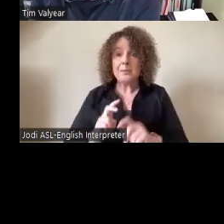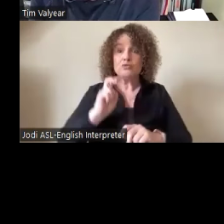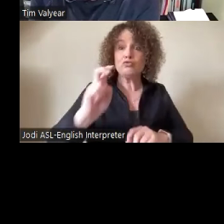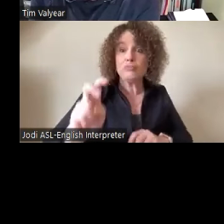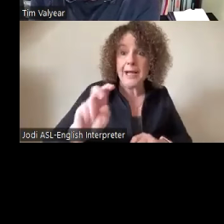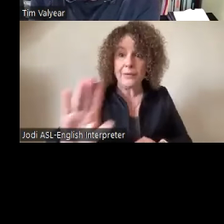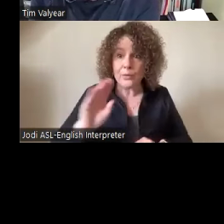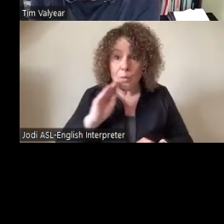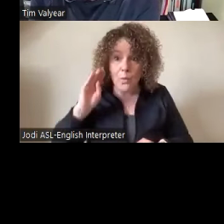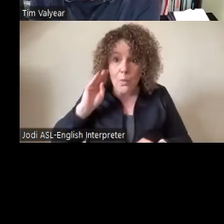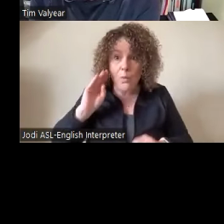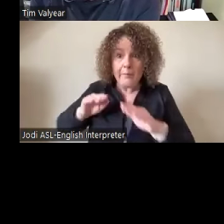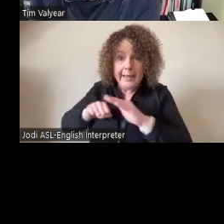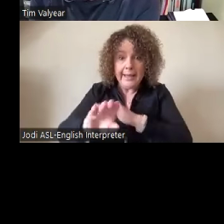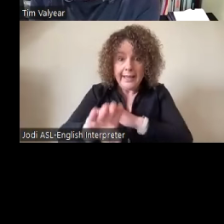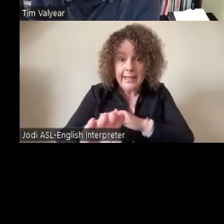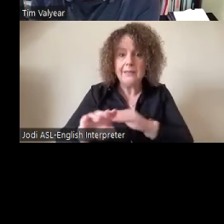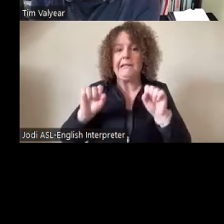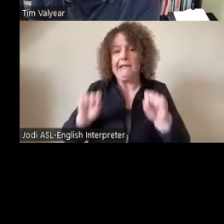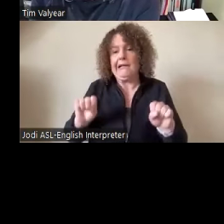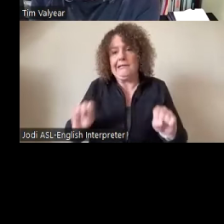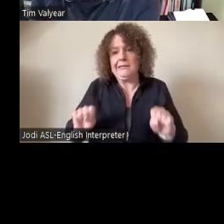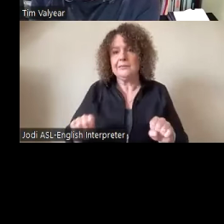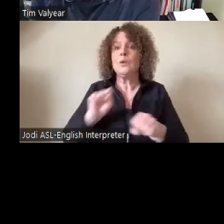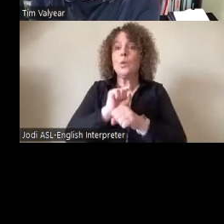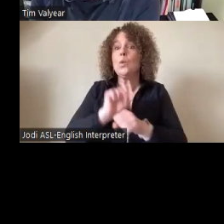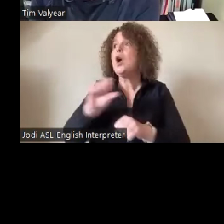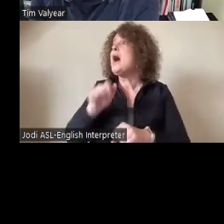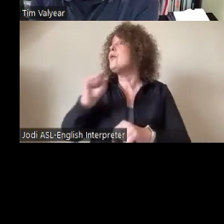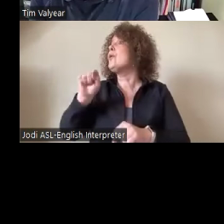services. But I think we want to remember that people are